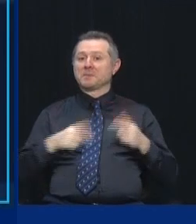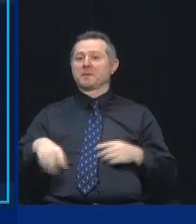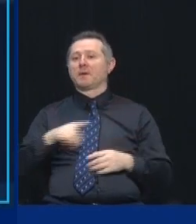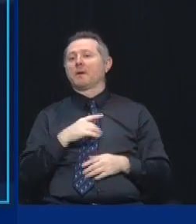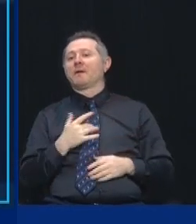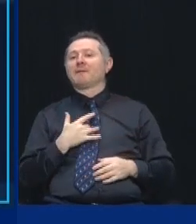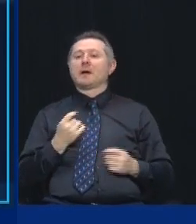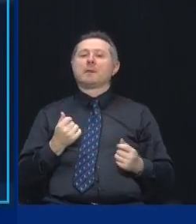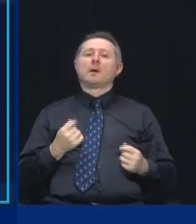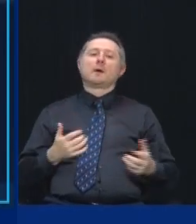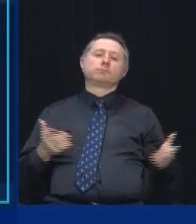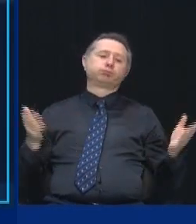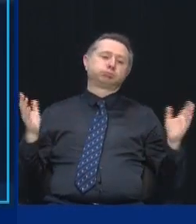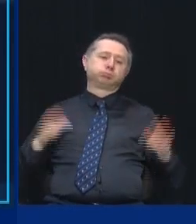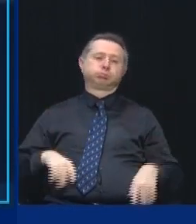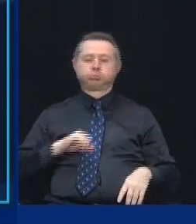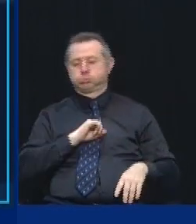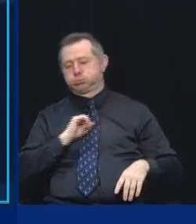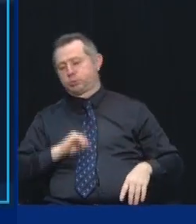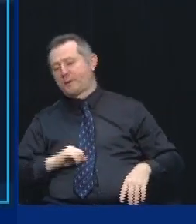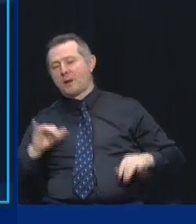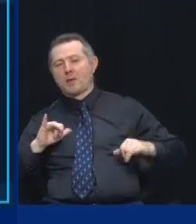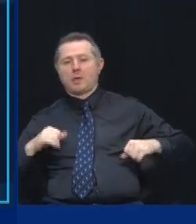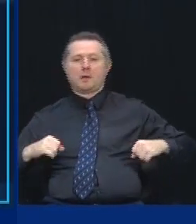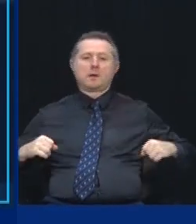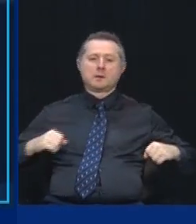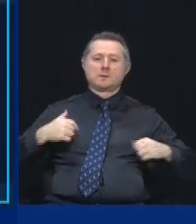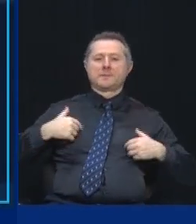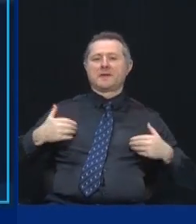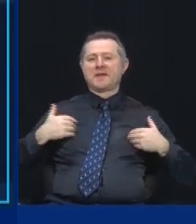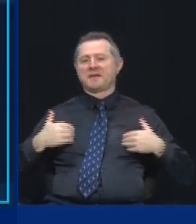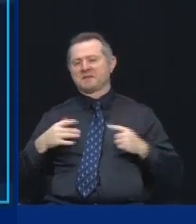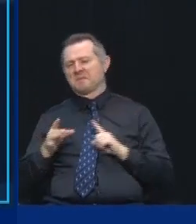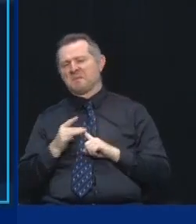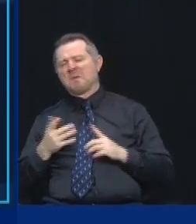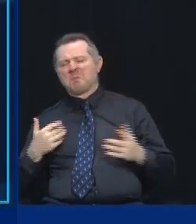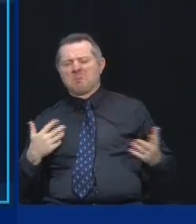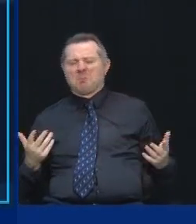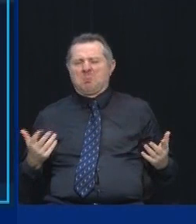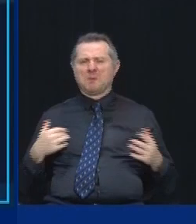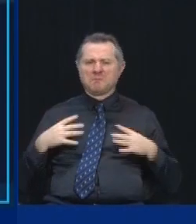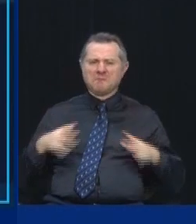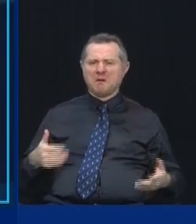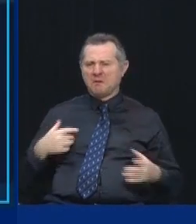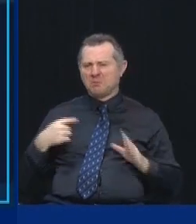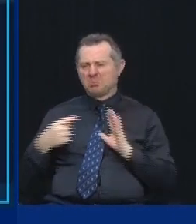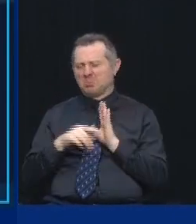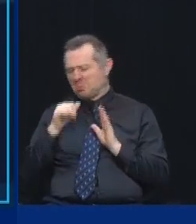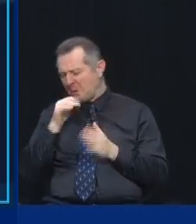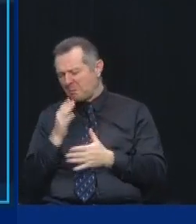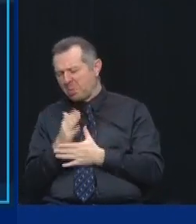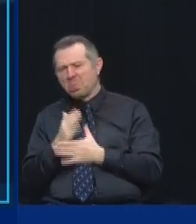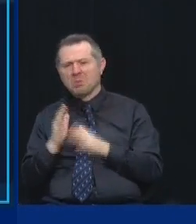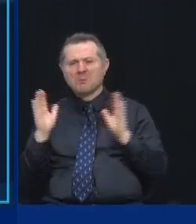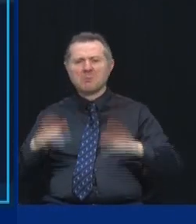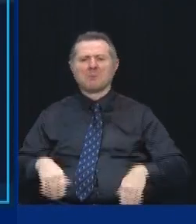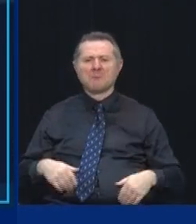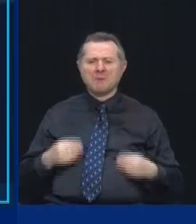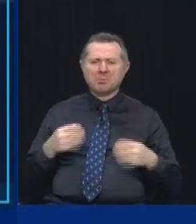THEY WEREN'T ELIGIBLE IN THE BEGINNING. SECOND, THEY DO HAVE SOME -- SOME OF THEM DO HAVE THE SUPERHERO COMPLEX. I'M YOUNG.